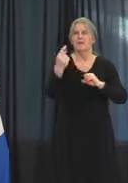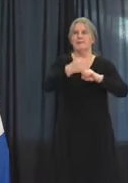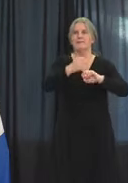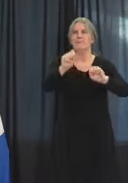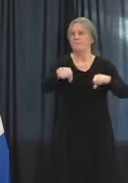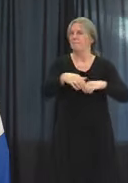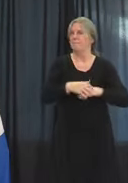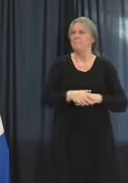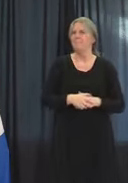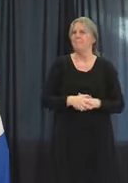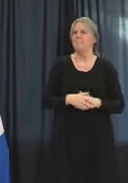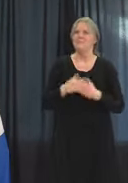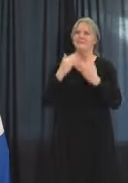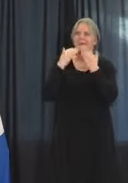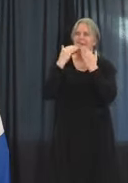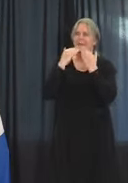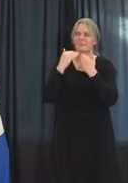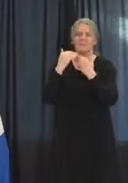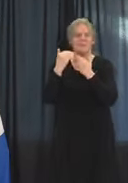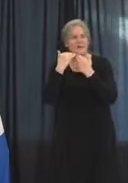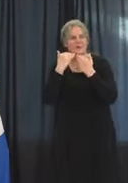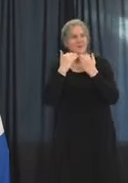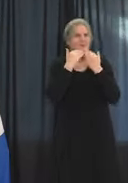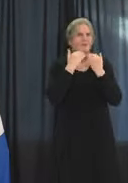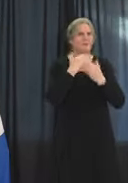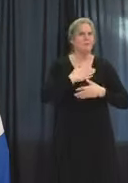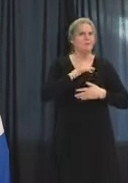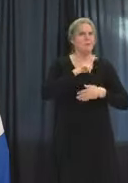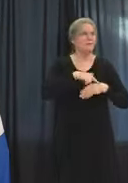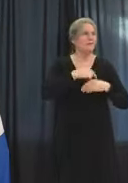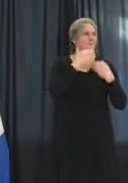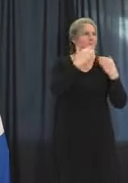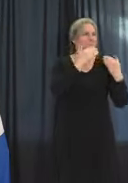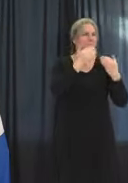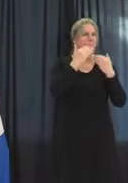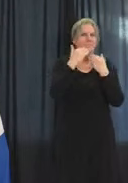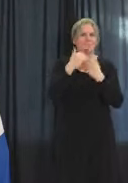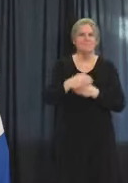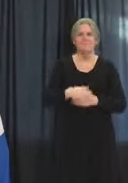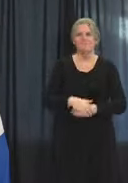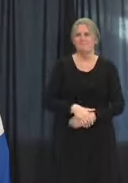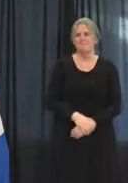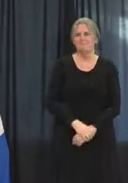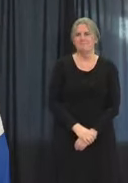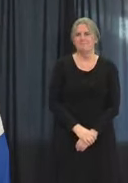it at that time. Thank you everybody. Appreciate your time today.